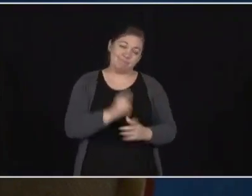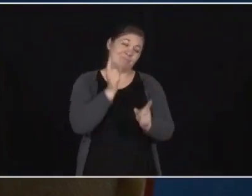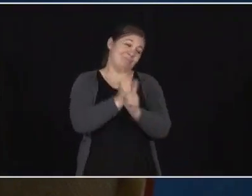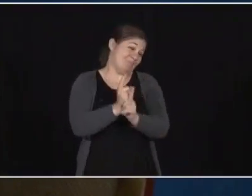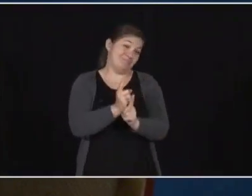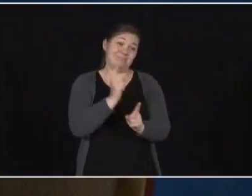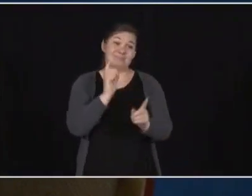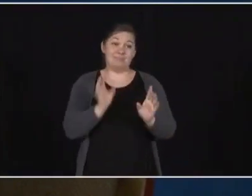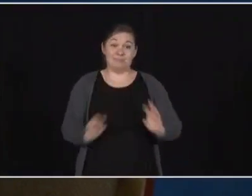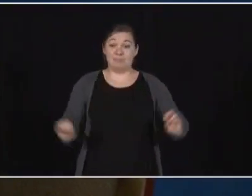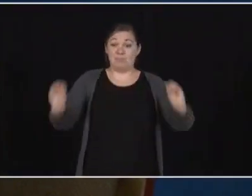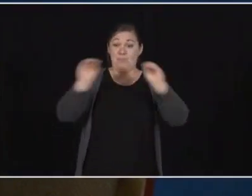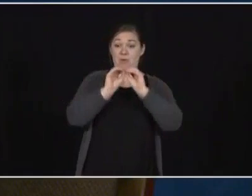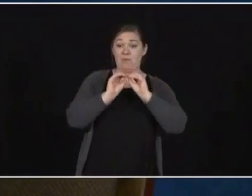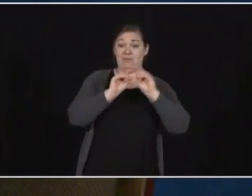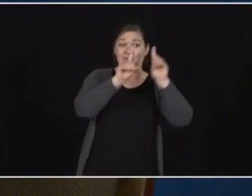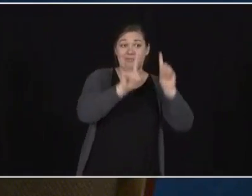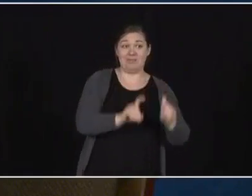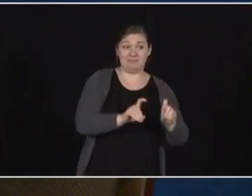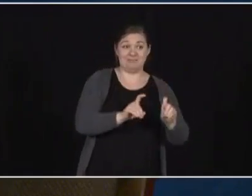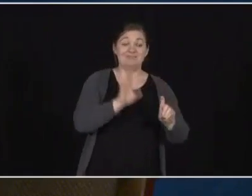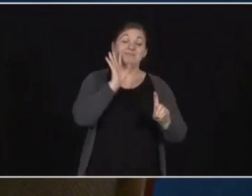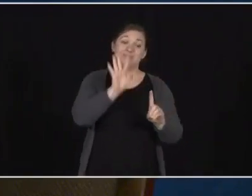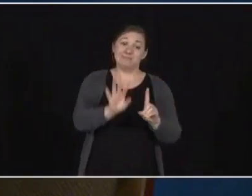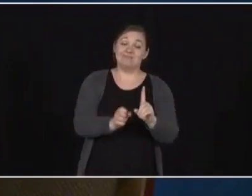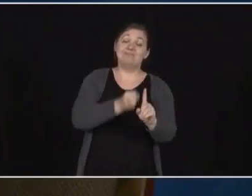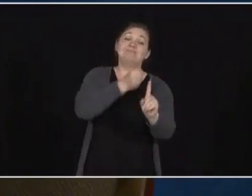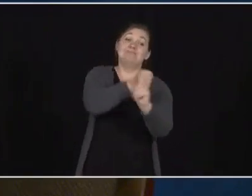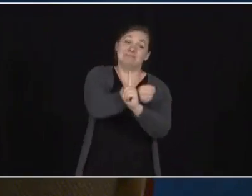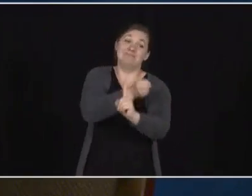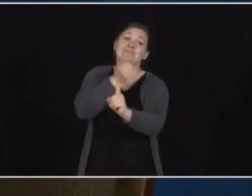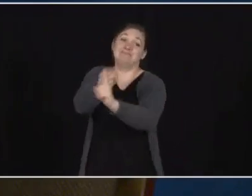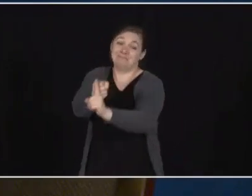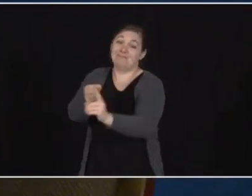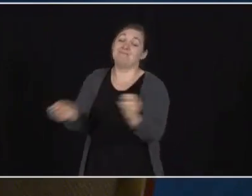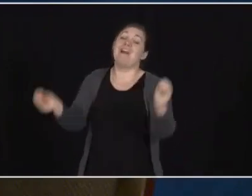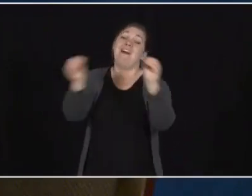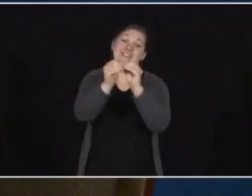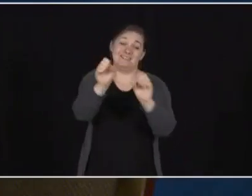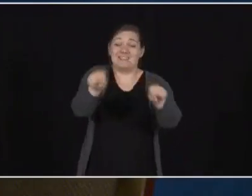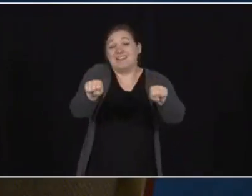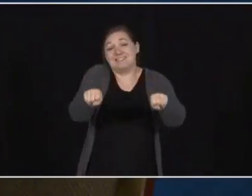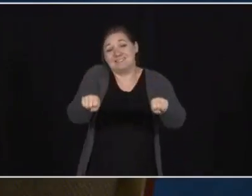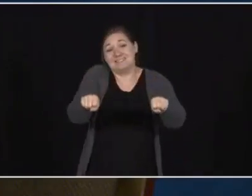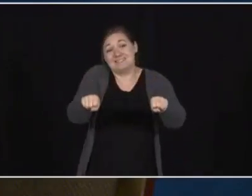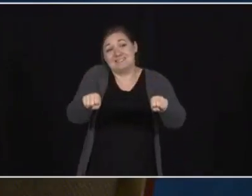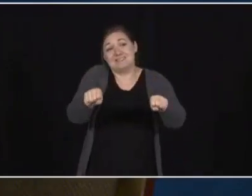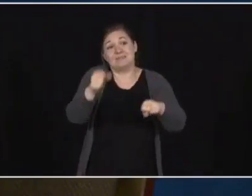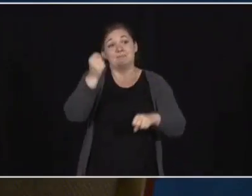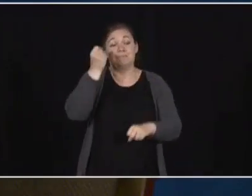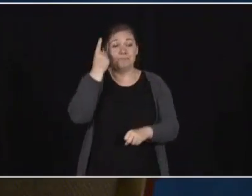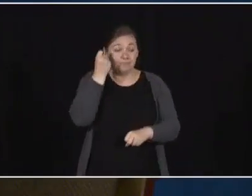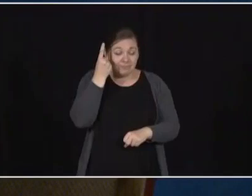that as we do more testing we may find more cases. Again going back to the points that have been raised